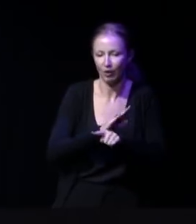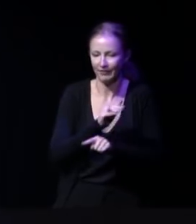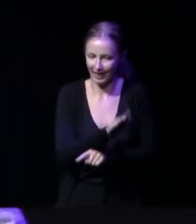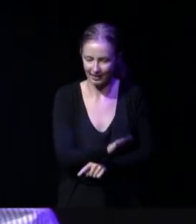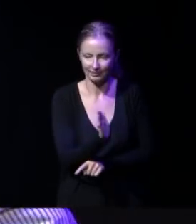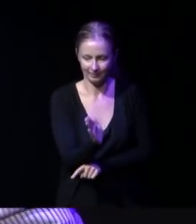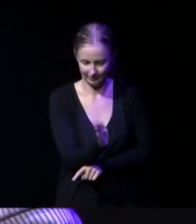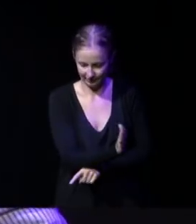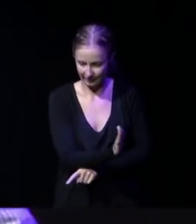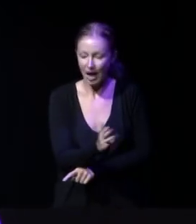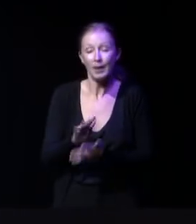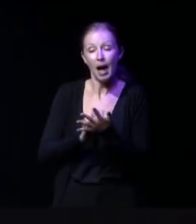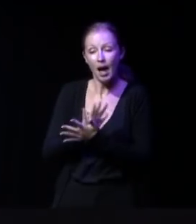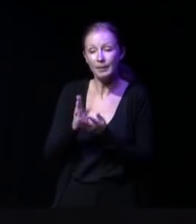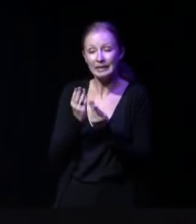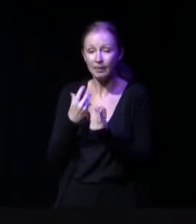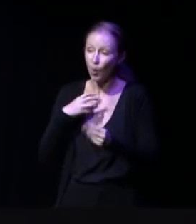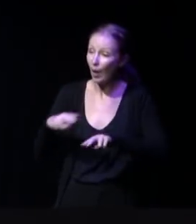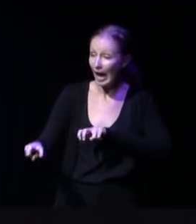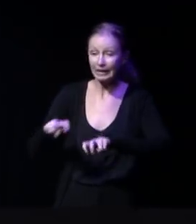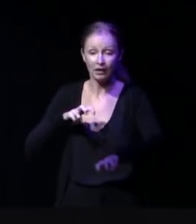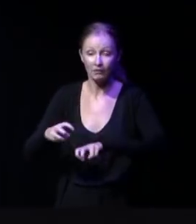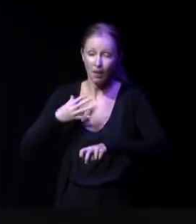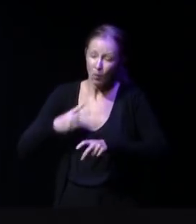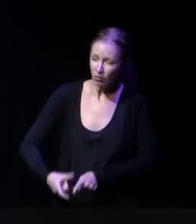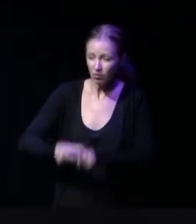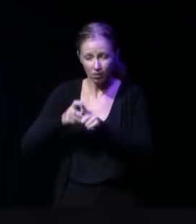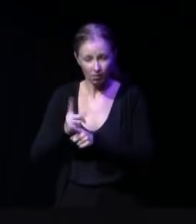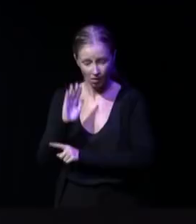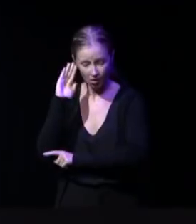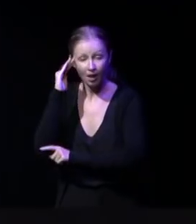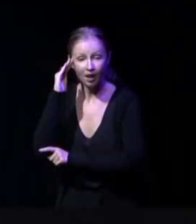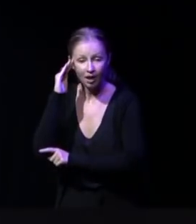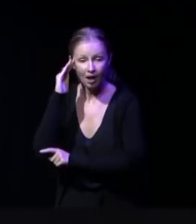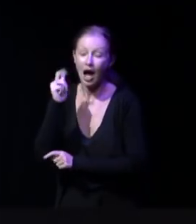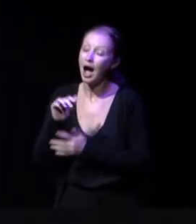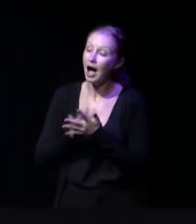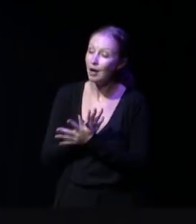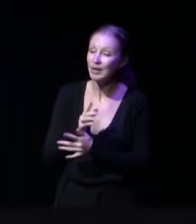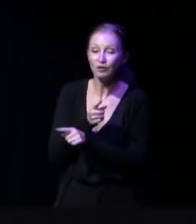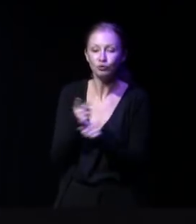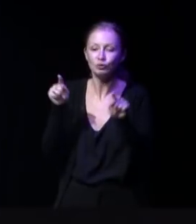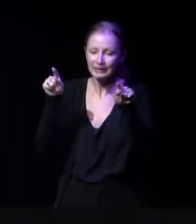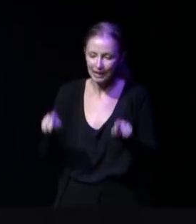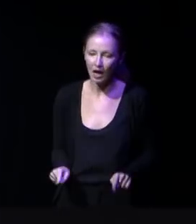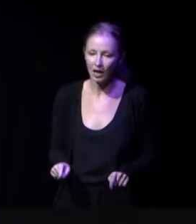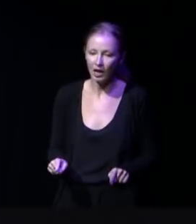But I'm suggesting something much more active, more demanding, more rigorous. I'm suggesting that we begin to take note both viscerally